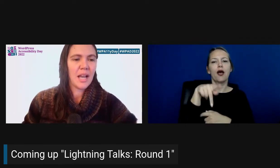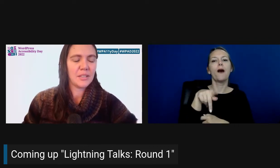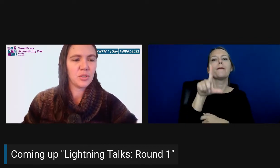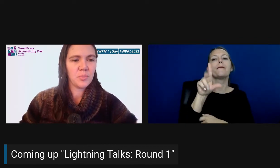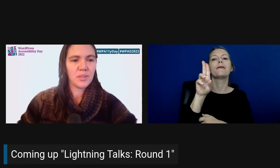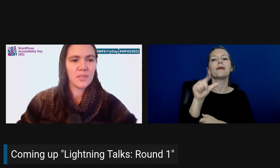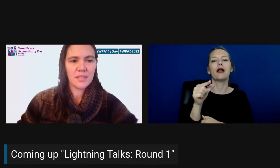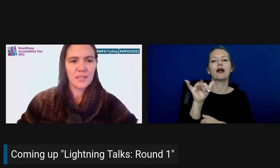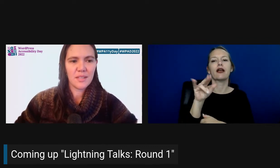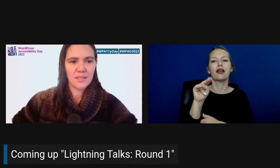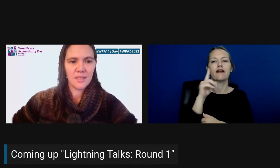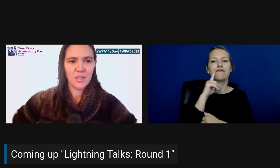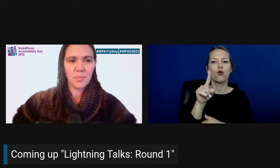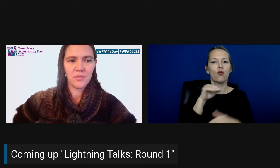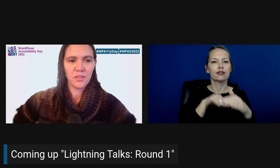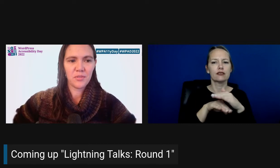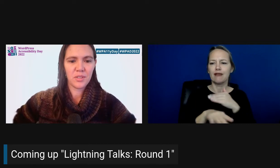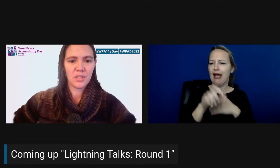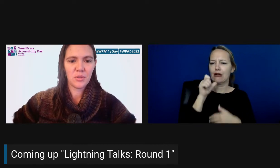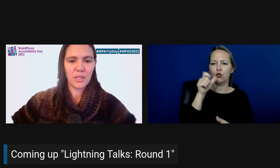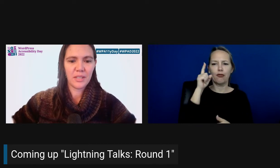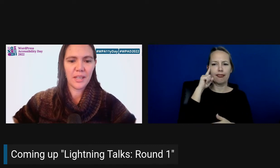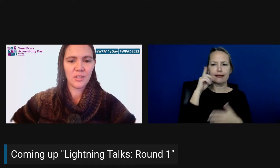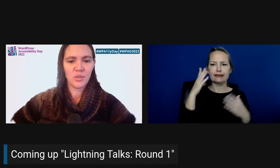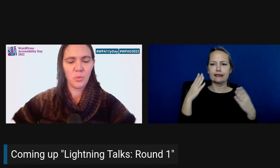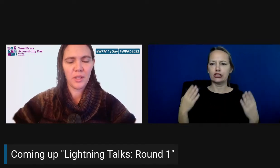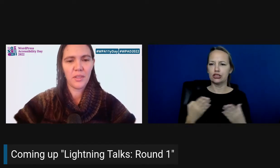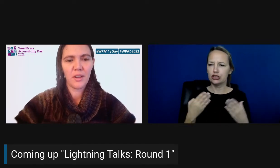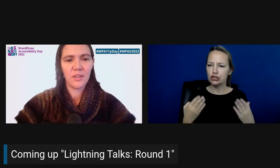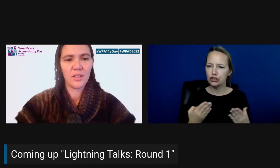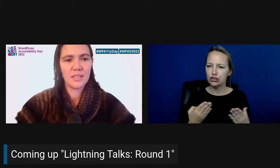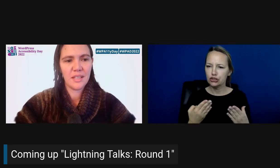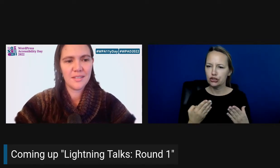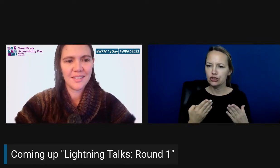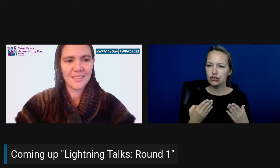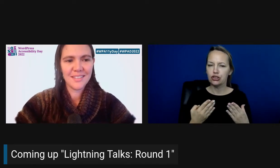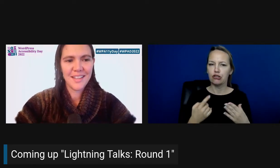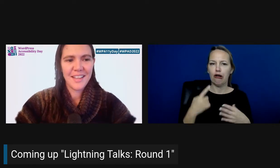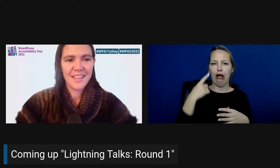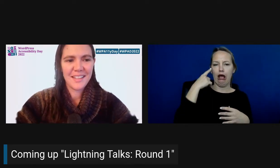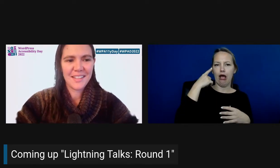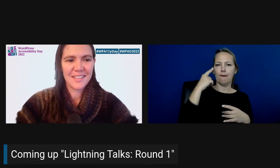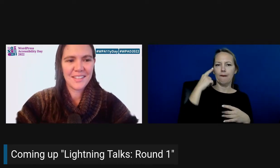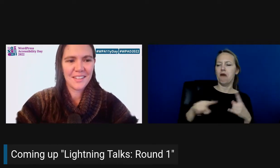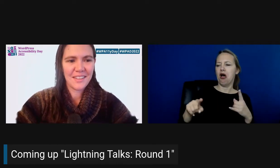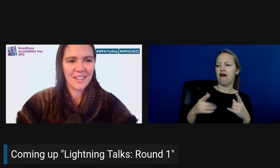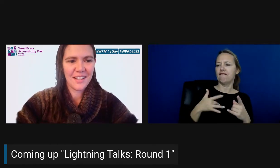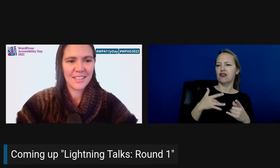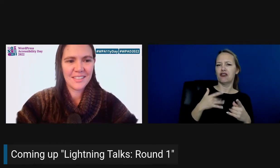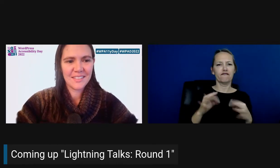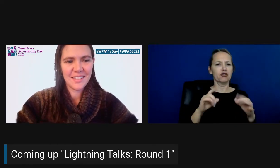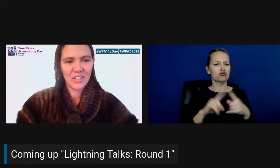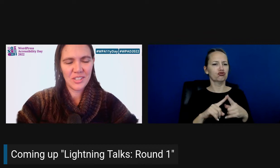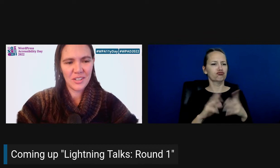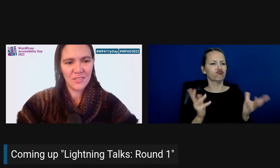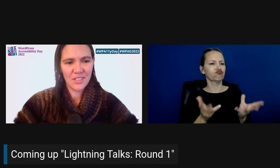I don't believe that Sandy is here but feel free to engage with other attendees in the idea's section of the chat